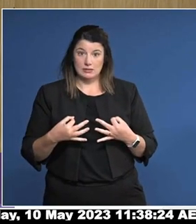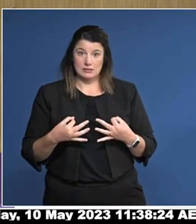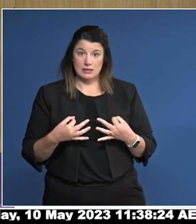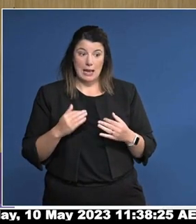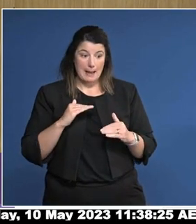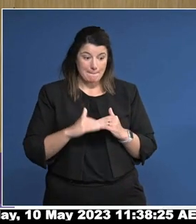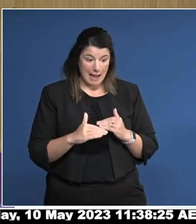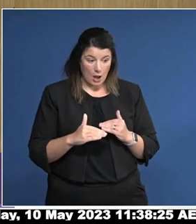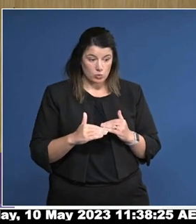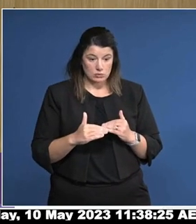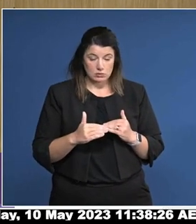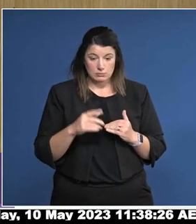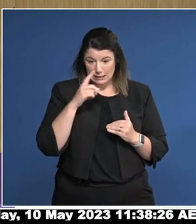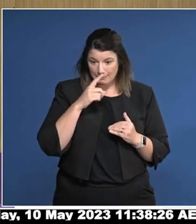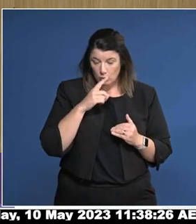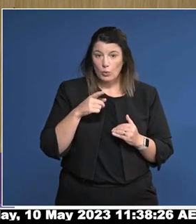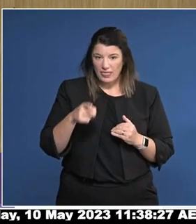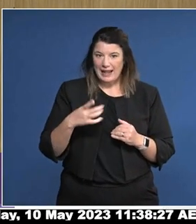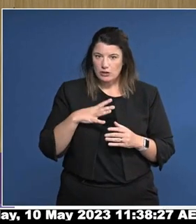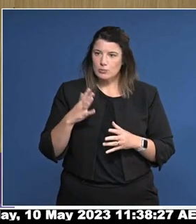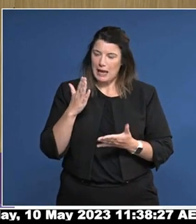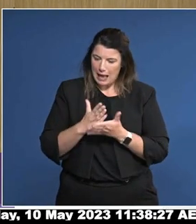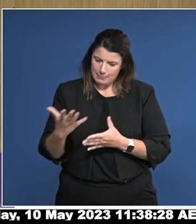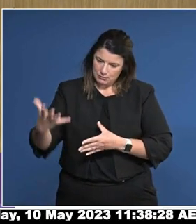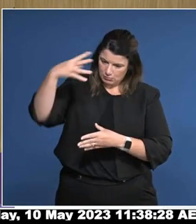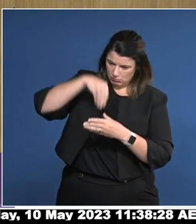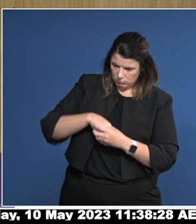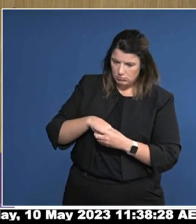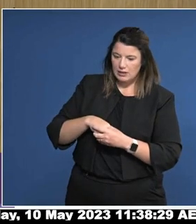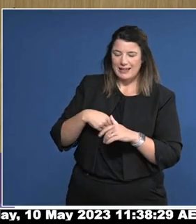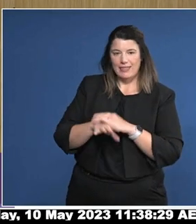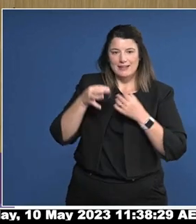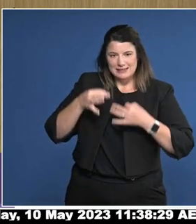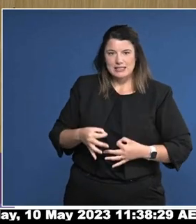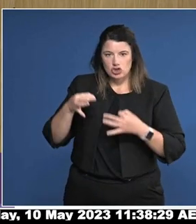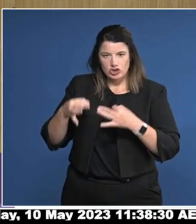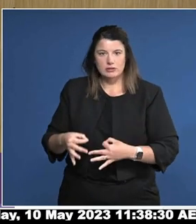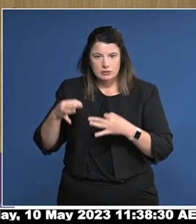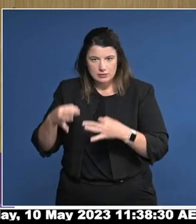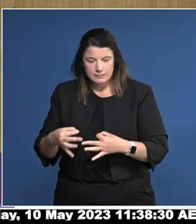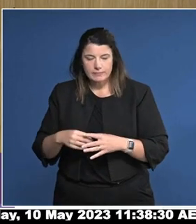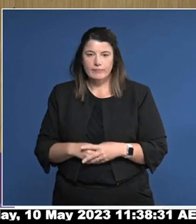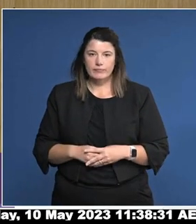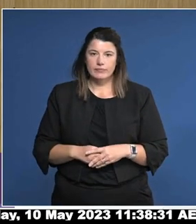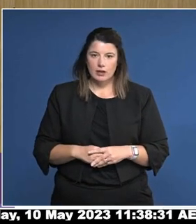you, they need to have an active voice in the decision-making, and I can see that we